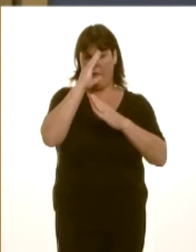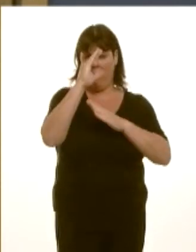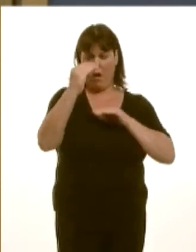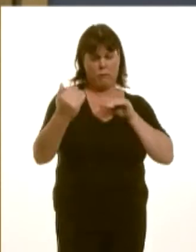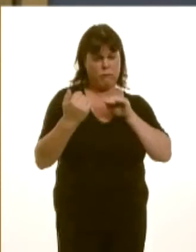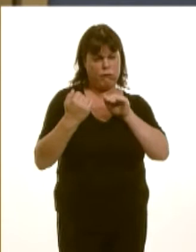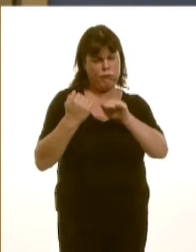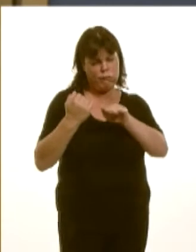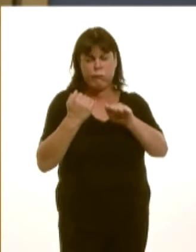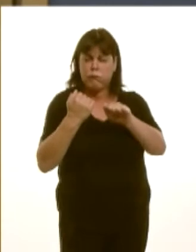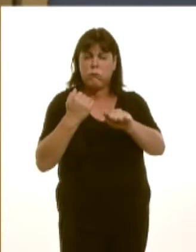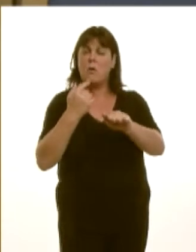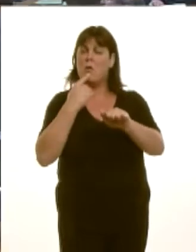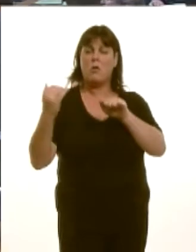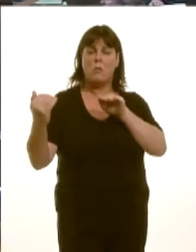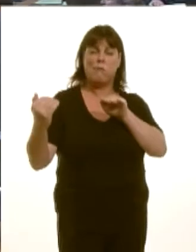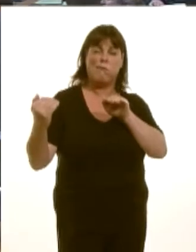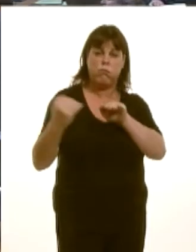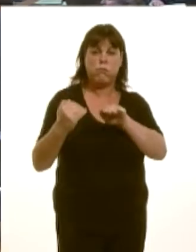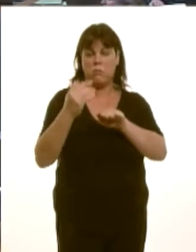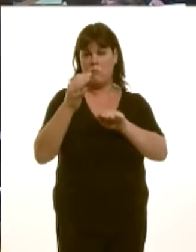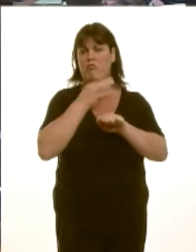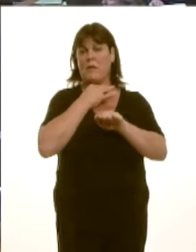on that road and that it could cause accidents.